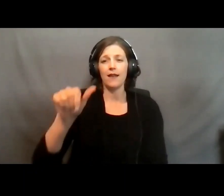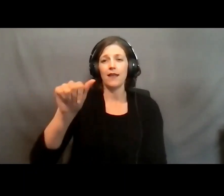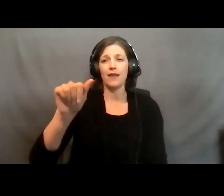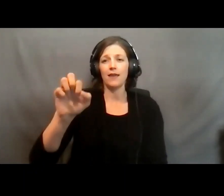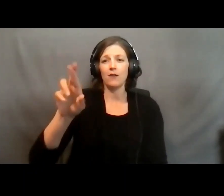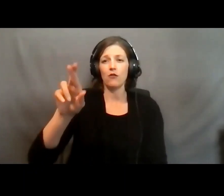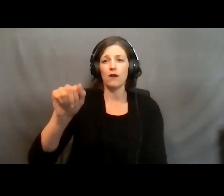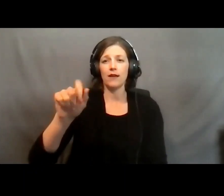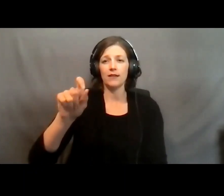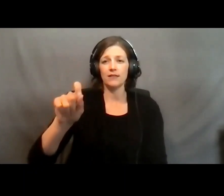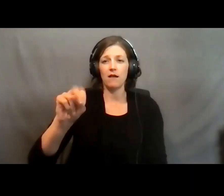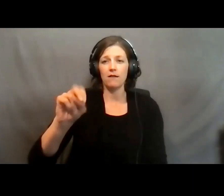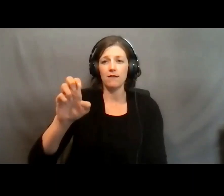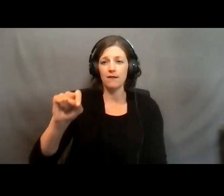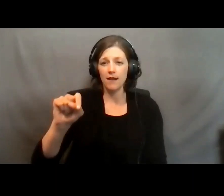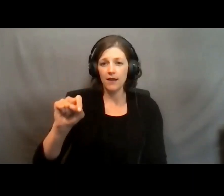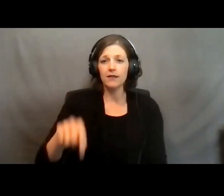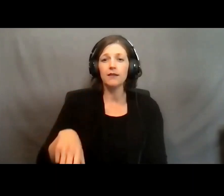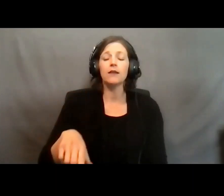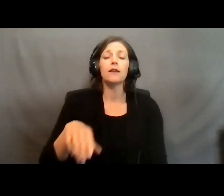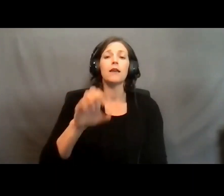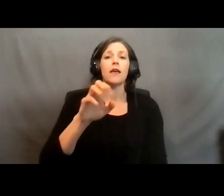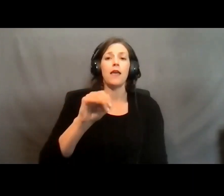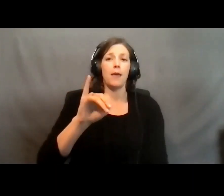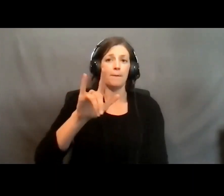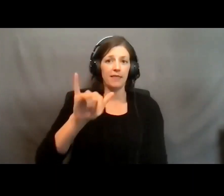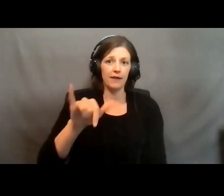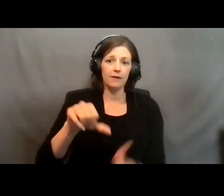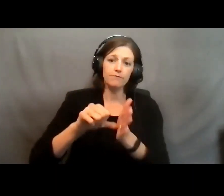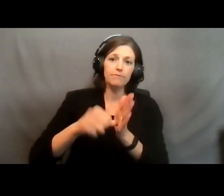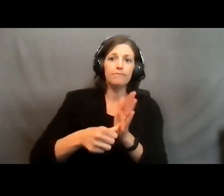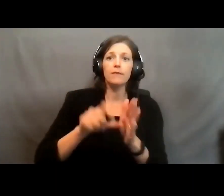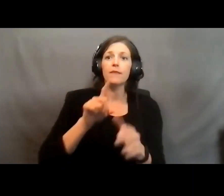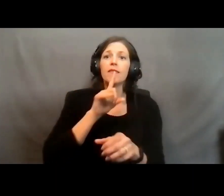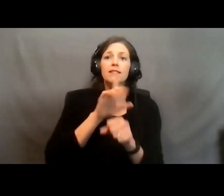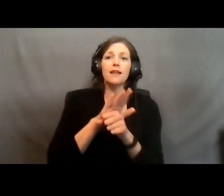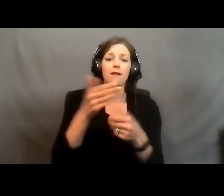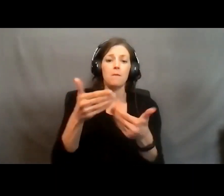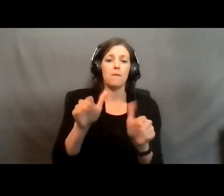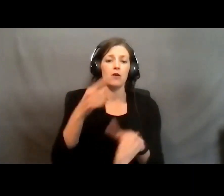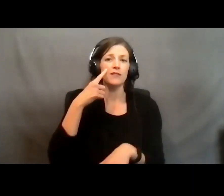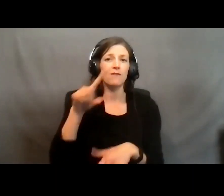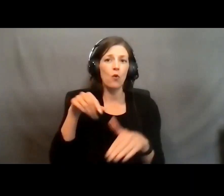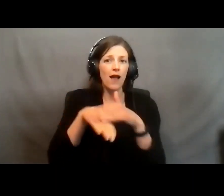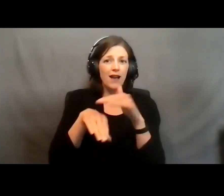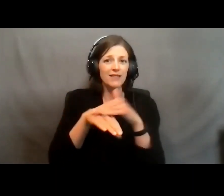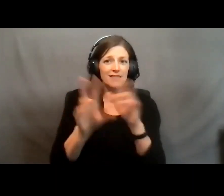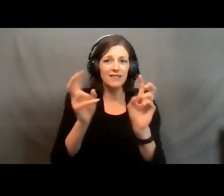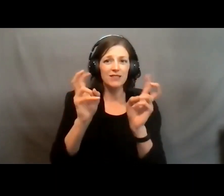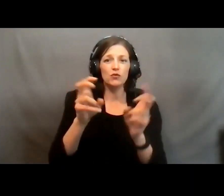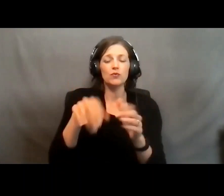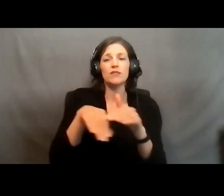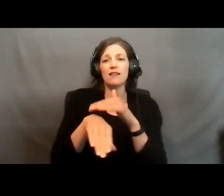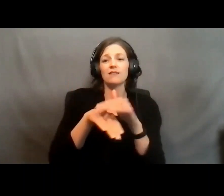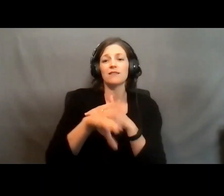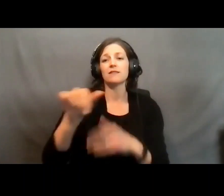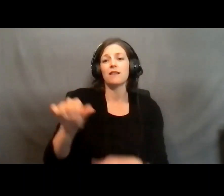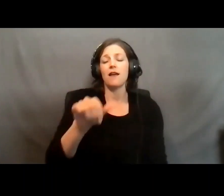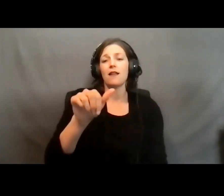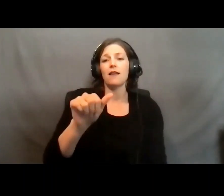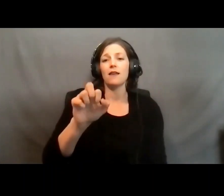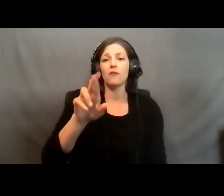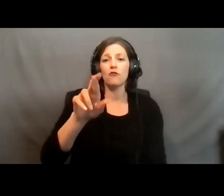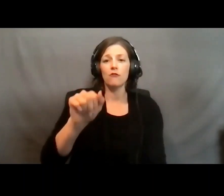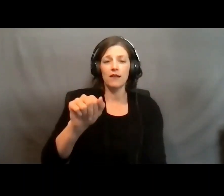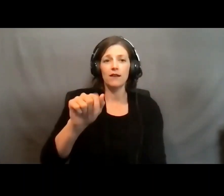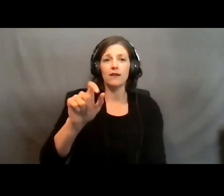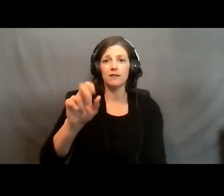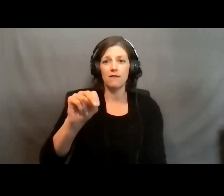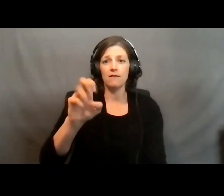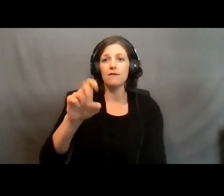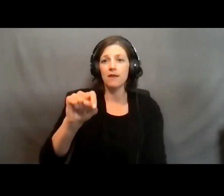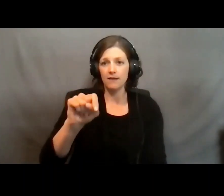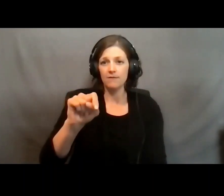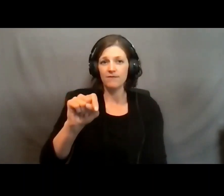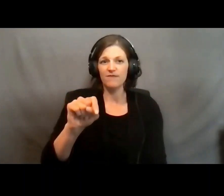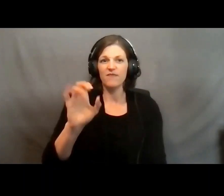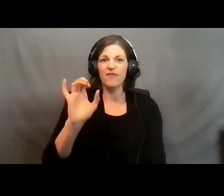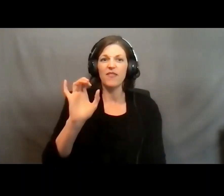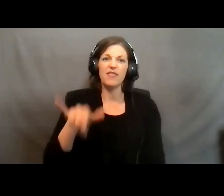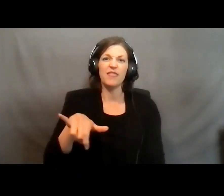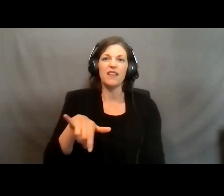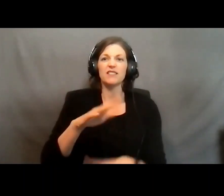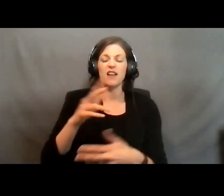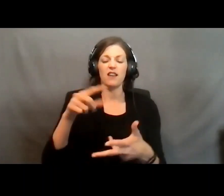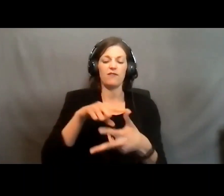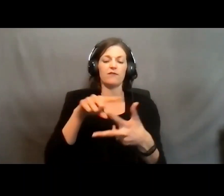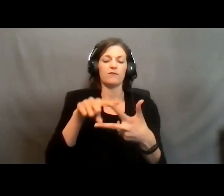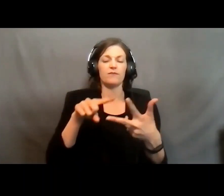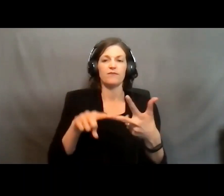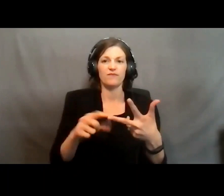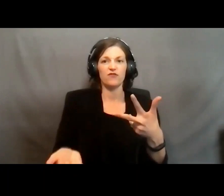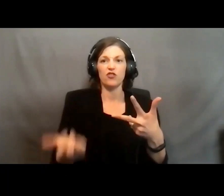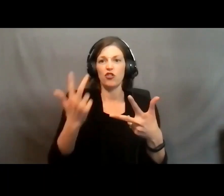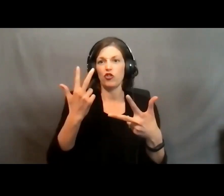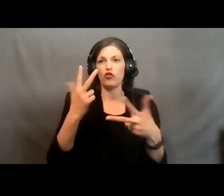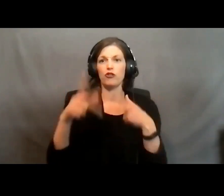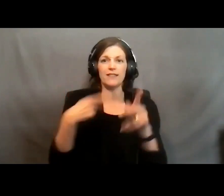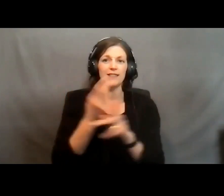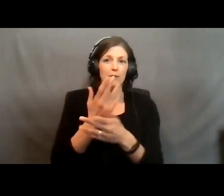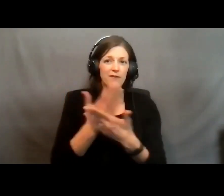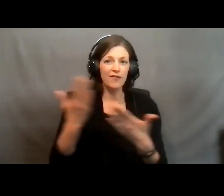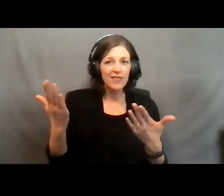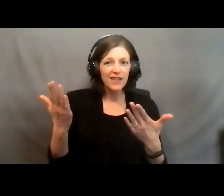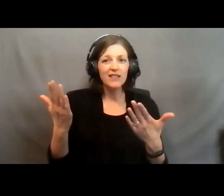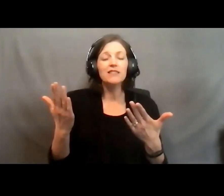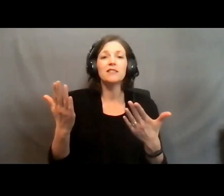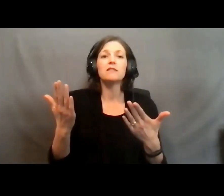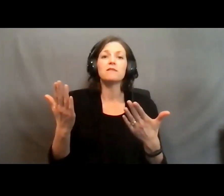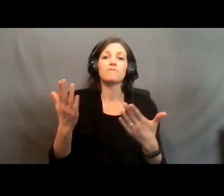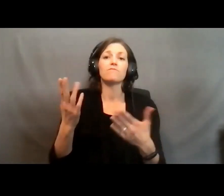13:45:09 That's a triage across three kinds of things on your mind. And then the